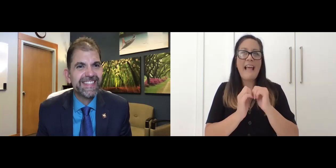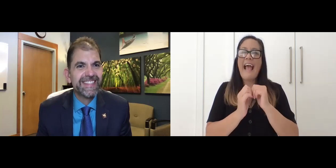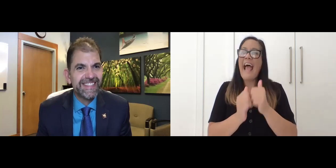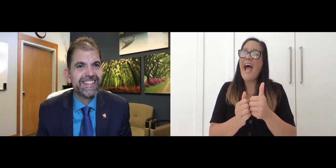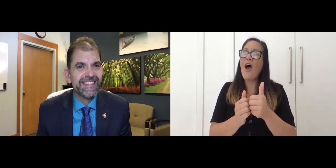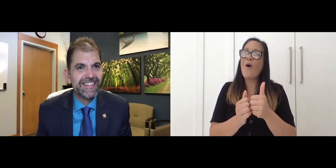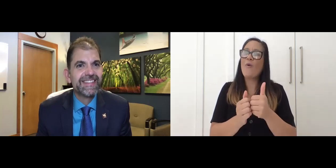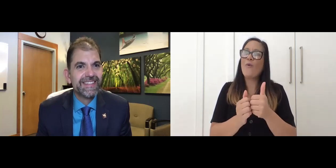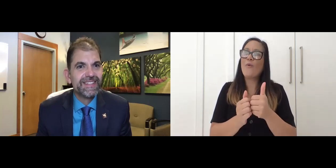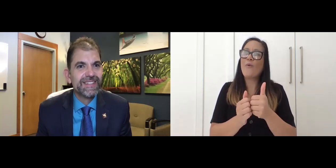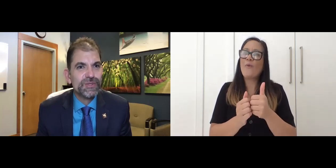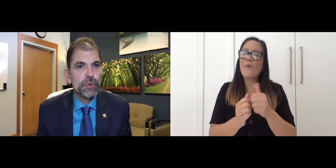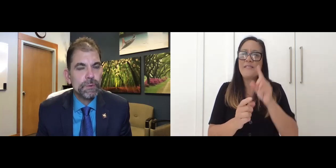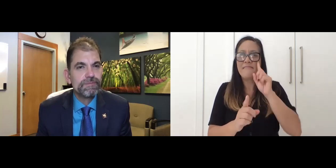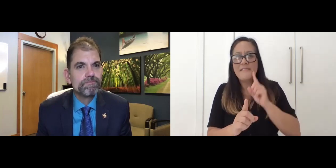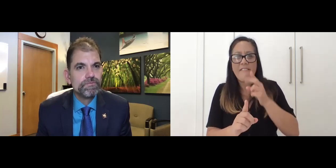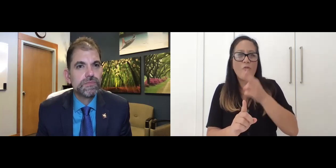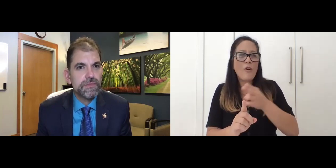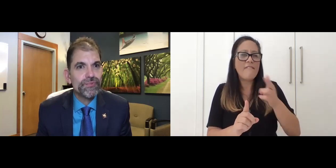what that means.